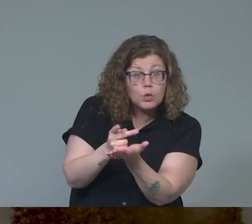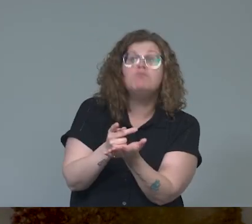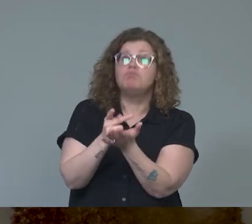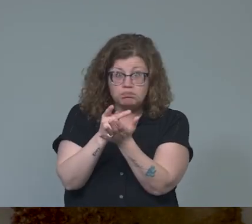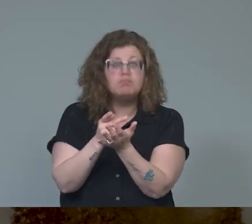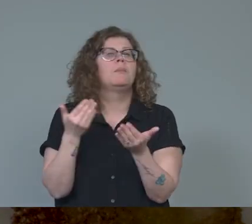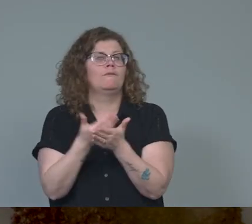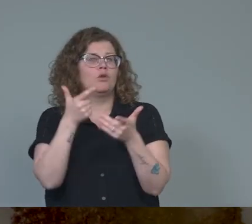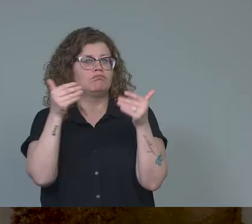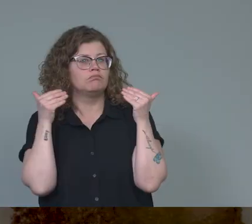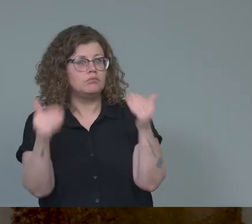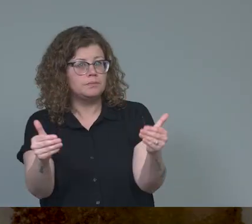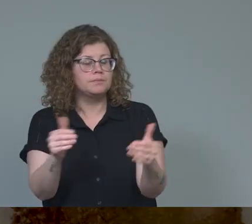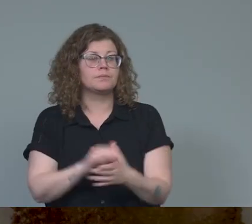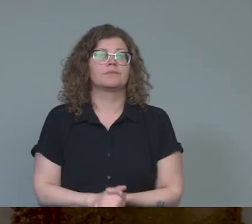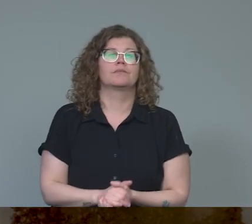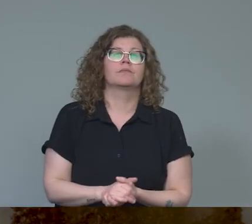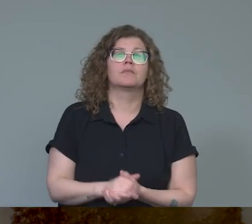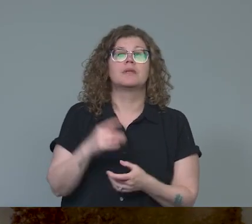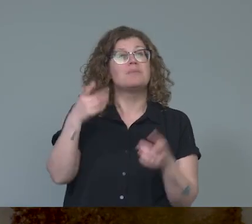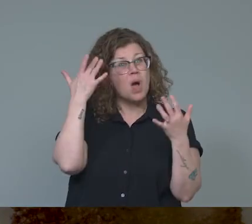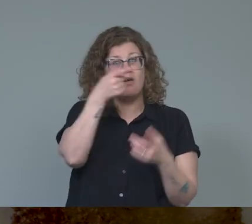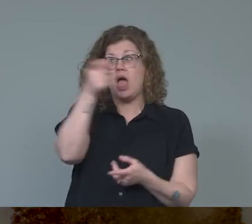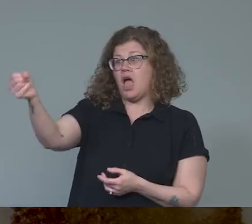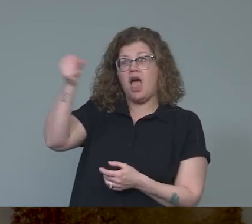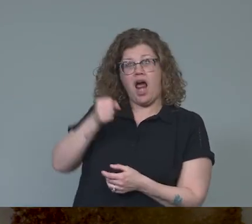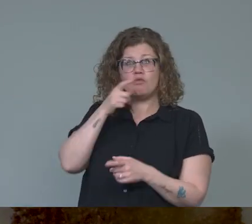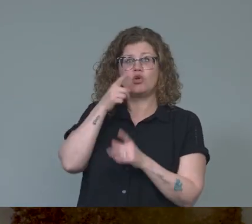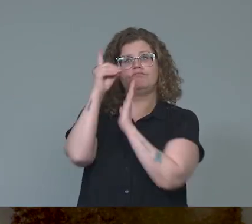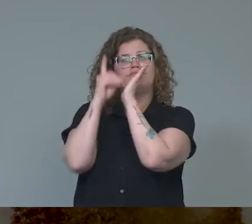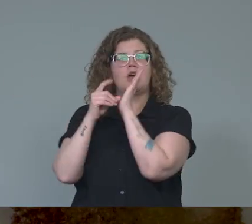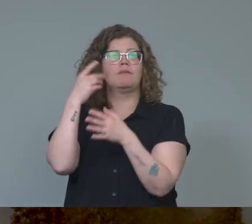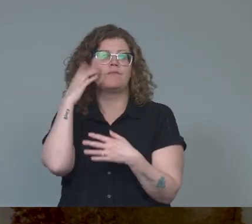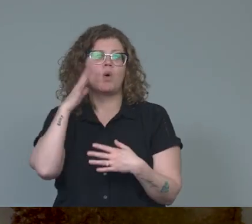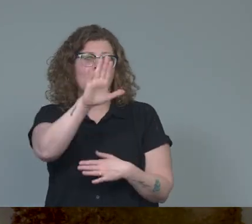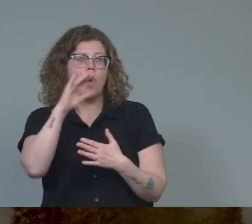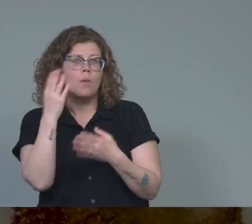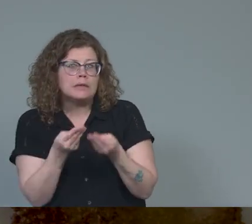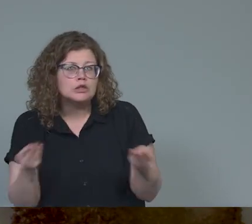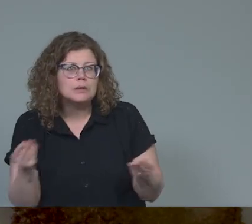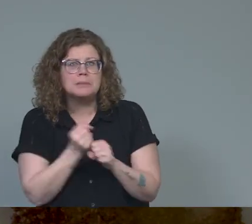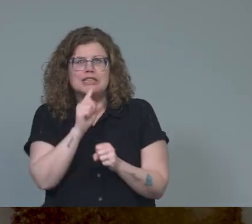specialist because I have the background. I was in consulting for ten-plus years, so I sat on that side of the table